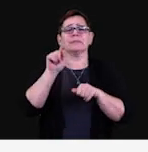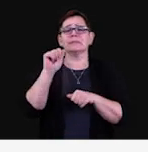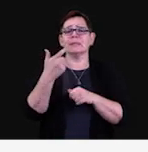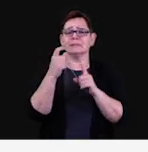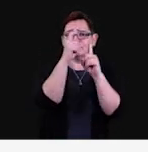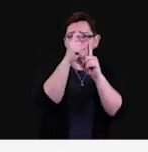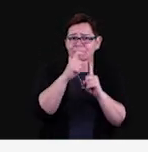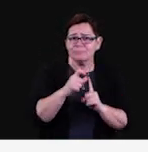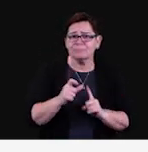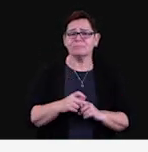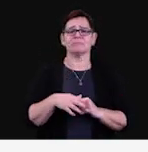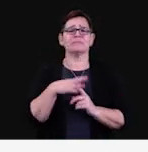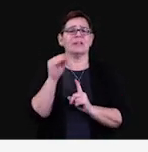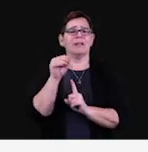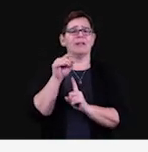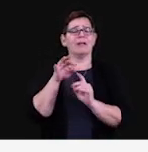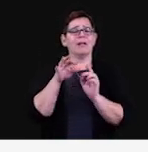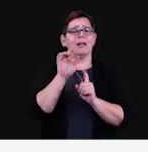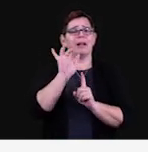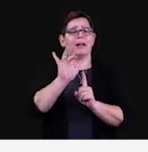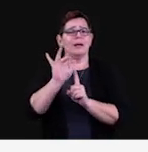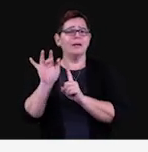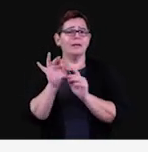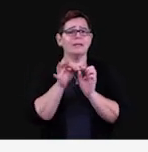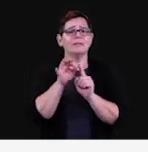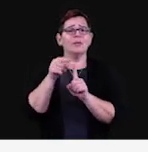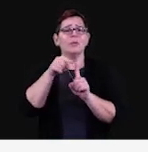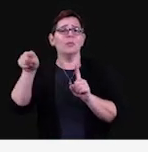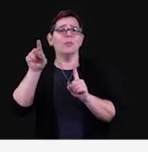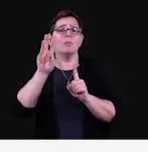where you can learn about doing your taxes and Canada’s tax system.